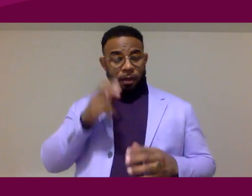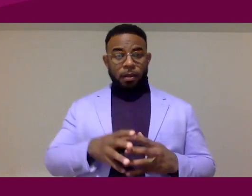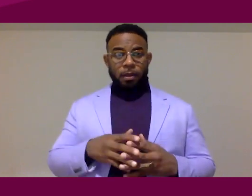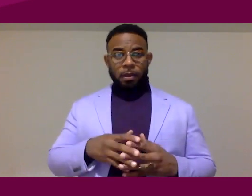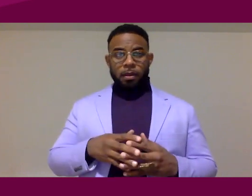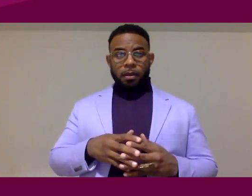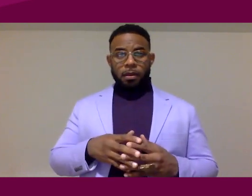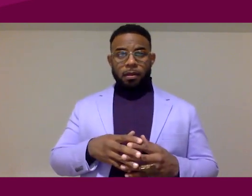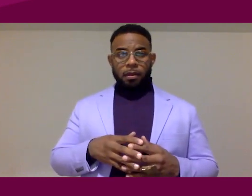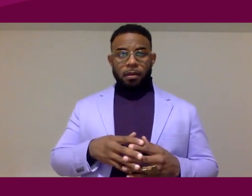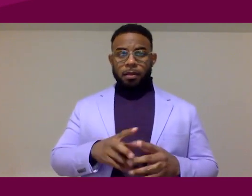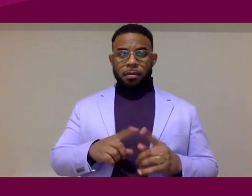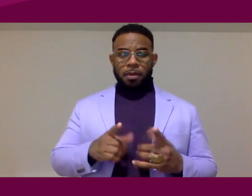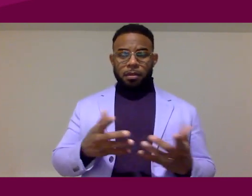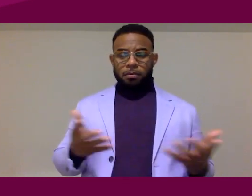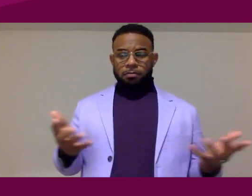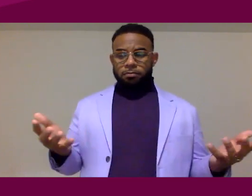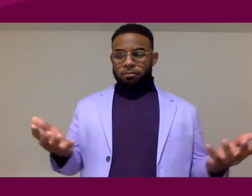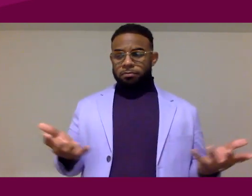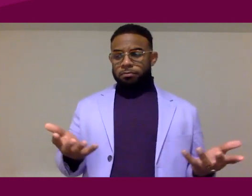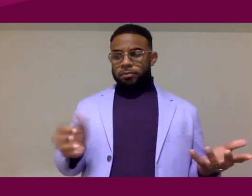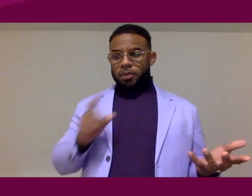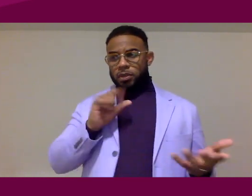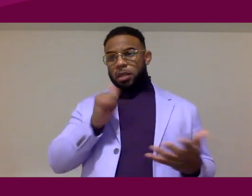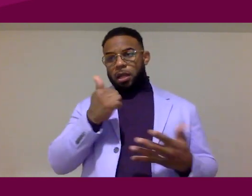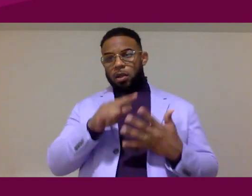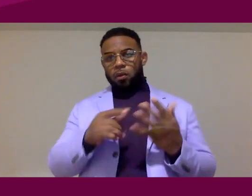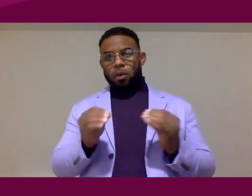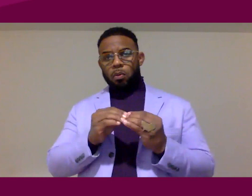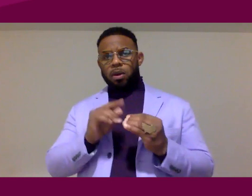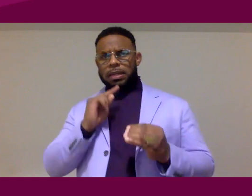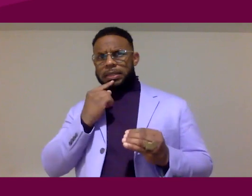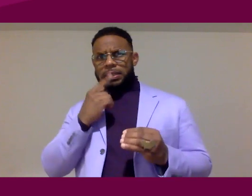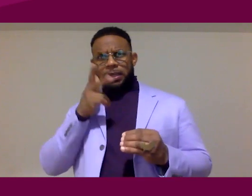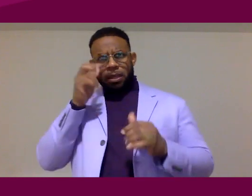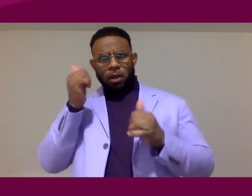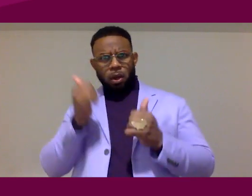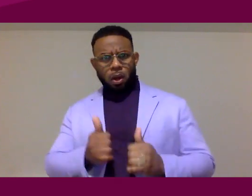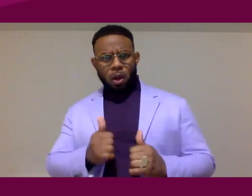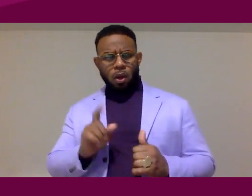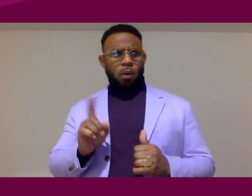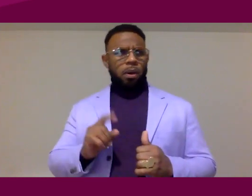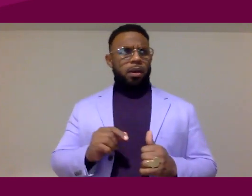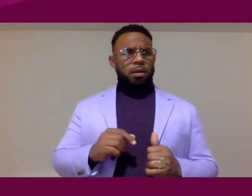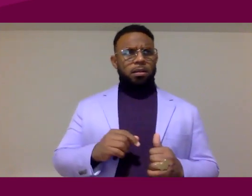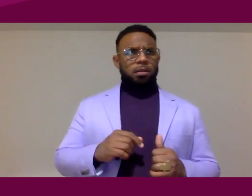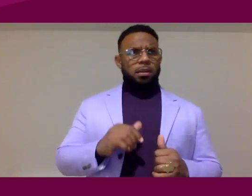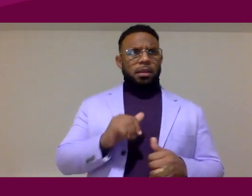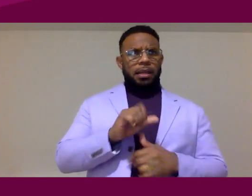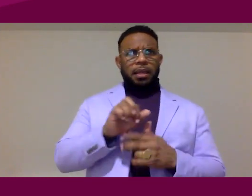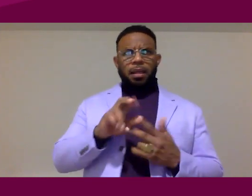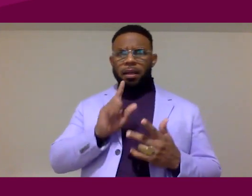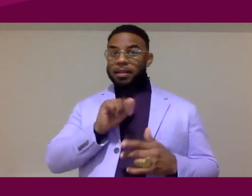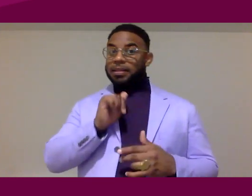But there's others with more profound hearing loss where ASR is not sufficient.